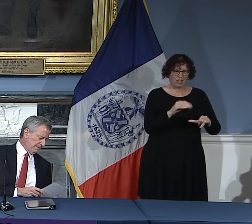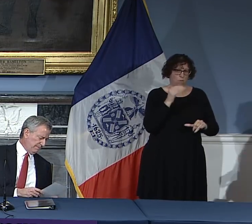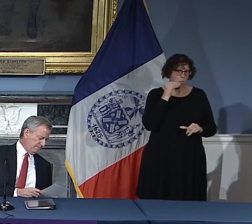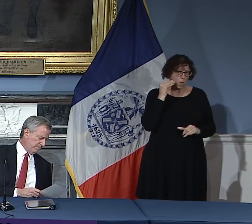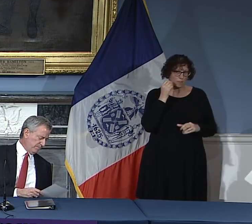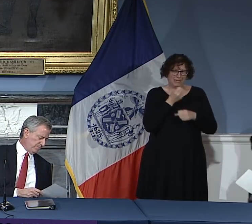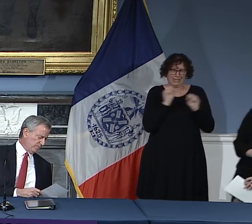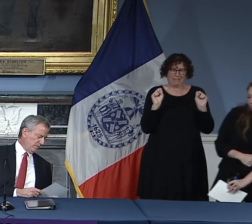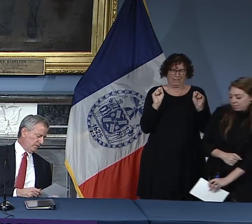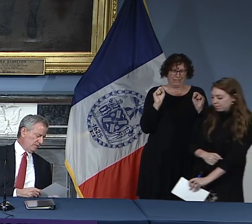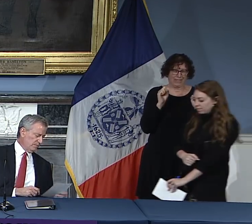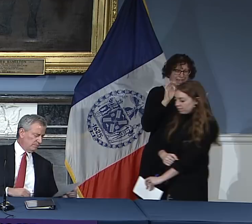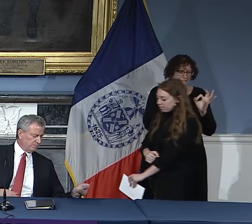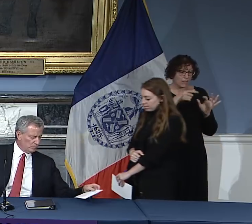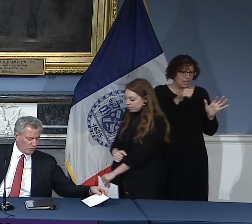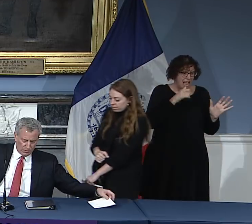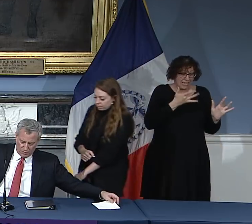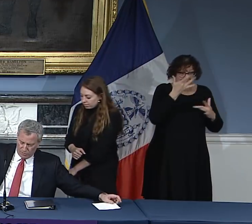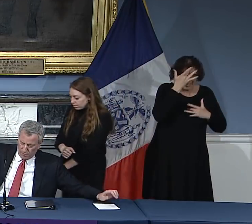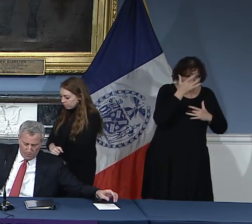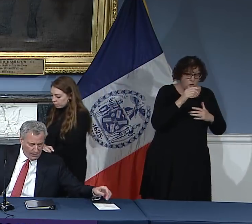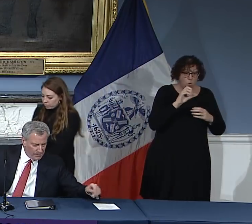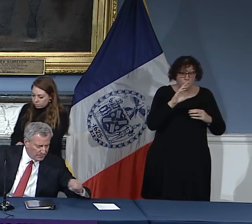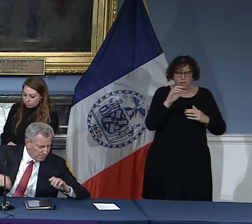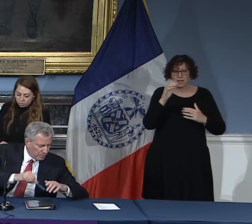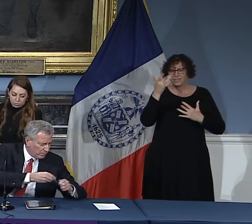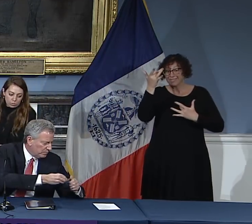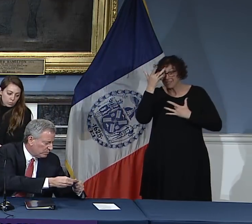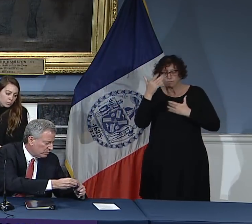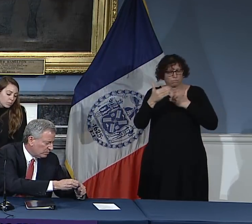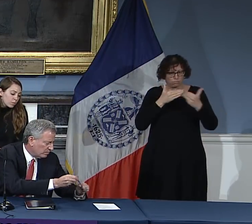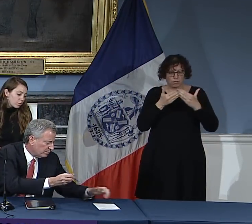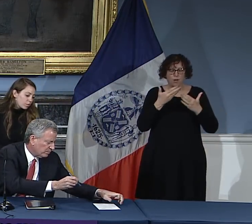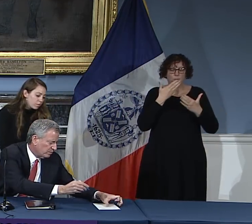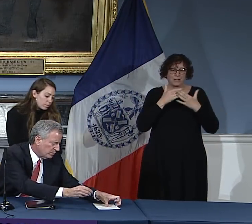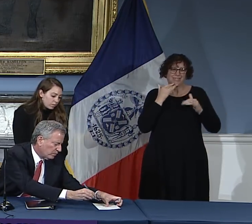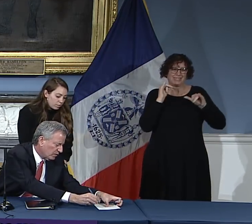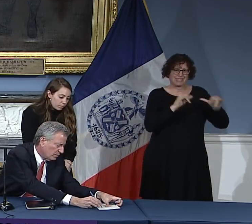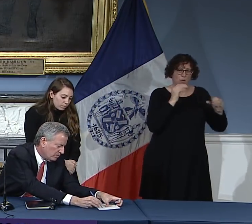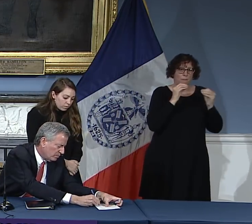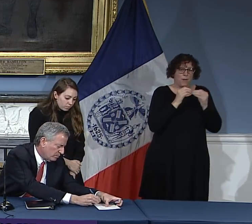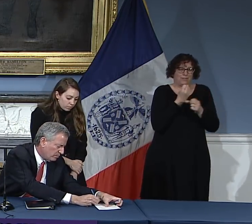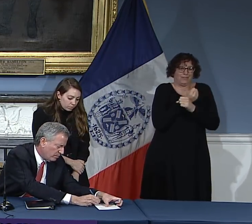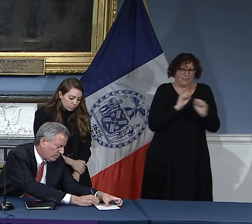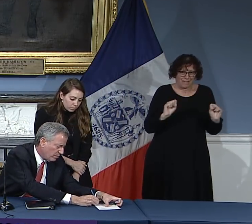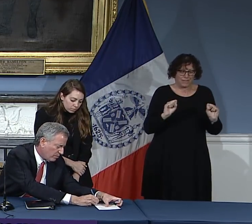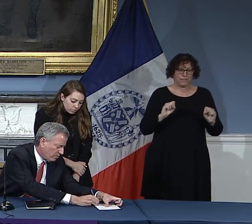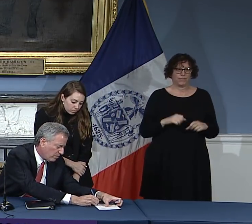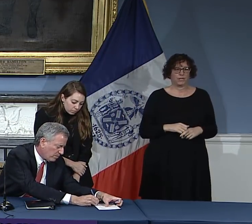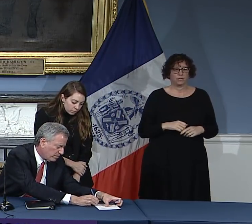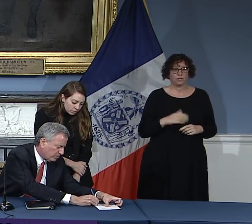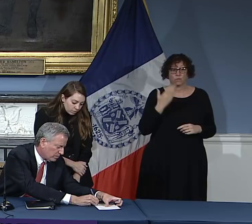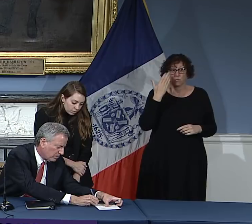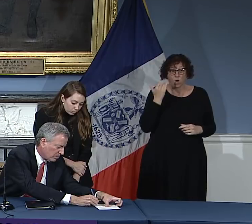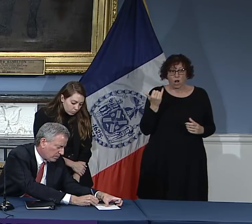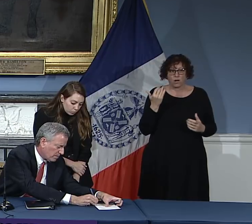AND NOT BE ABLE TO ISOLATE THEMSELVES. I NEED UYO TO ENSURE THAT YOU